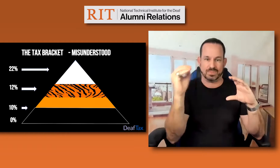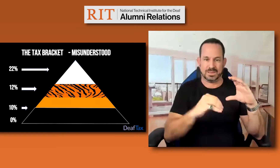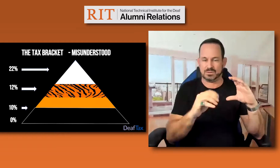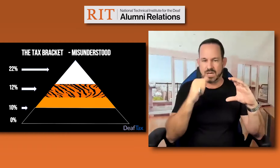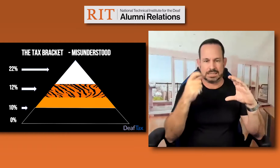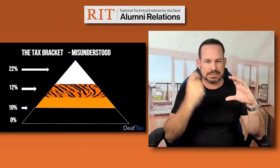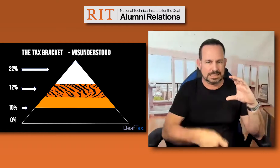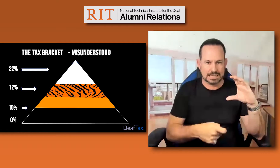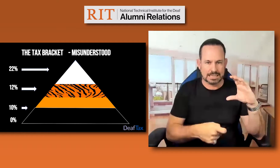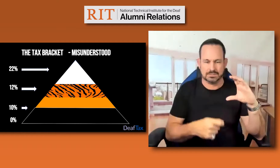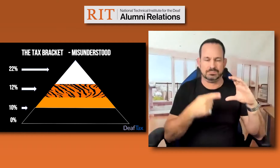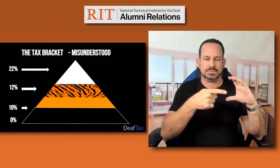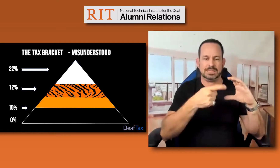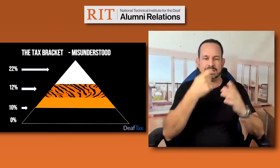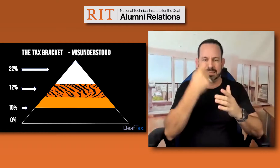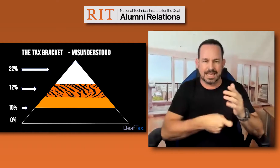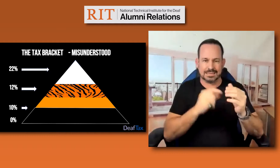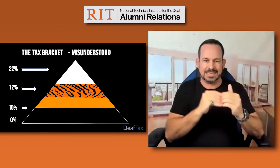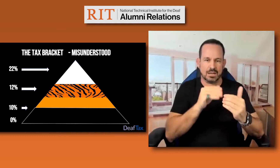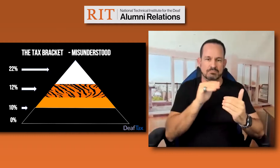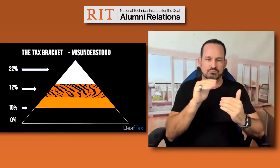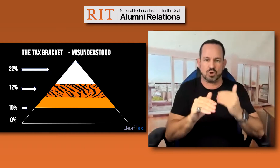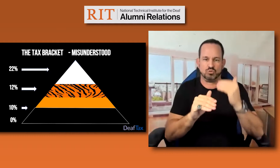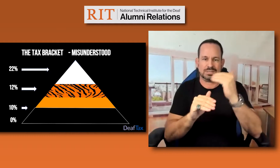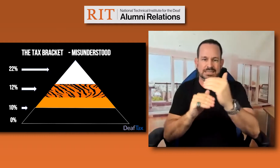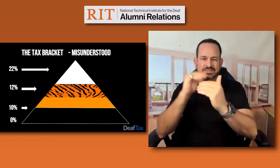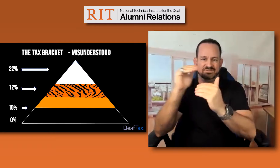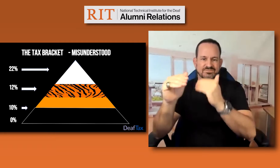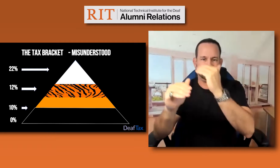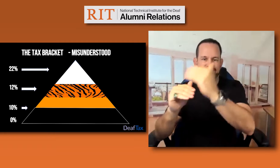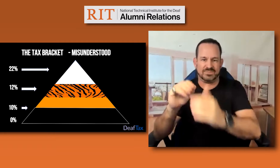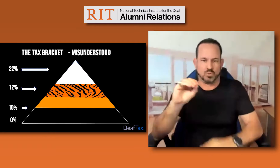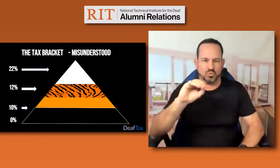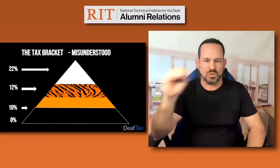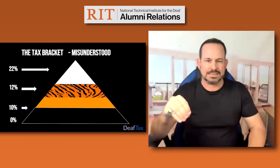you have a certain percentage of it that is not taxed.